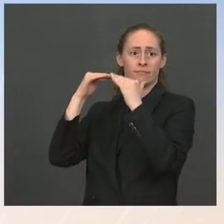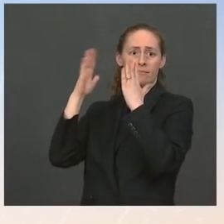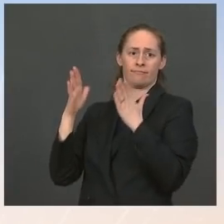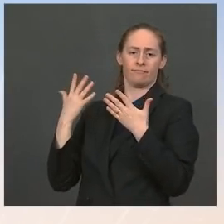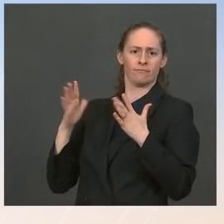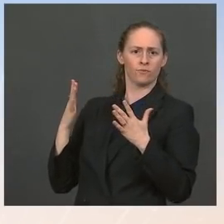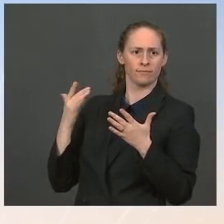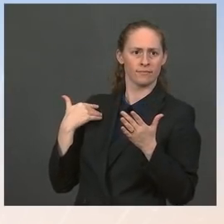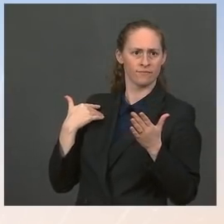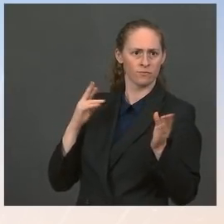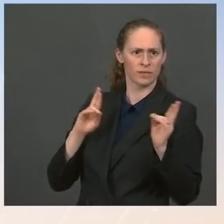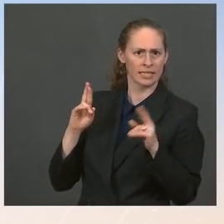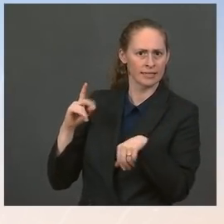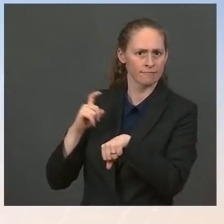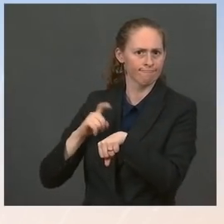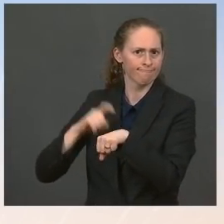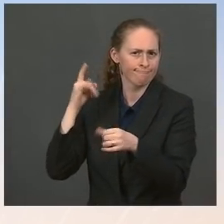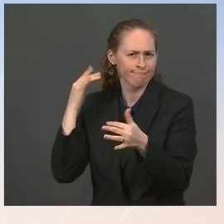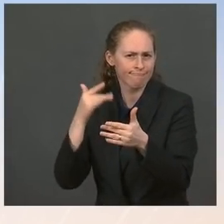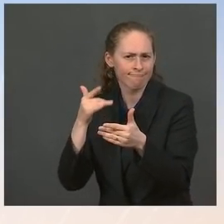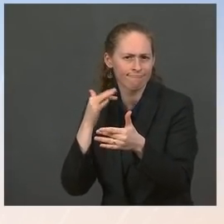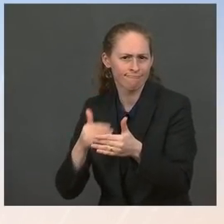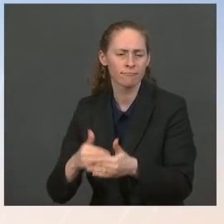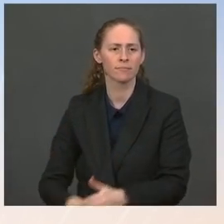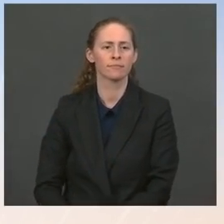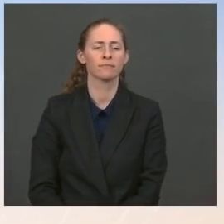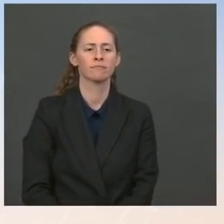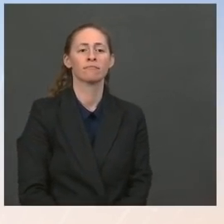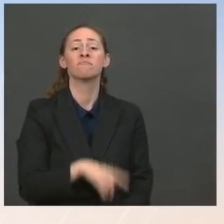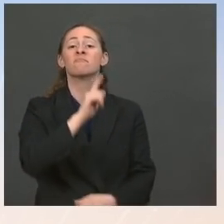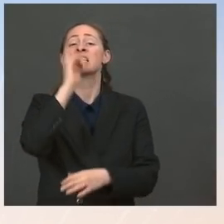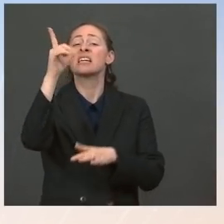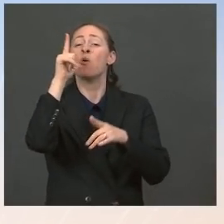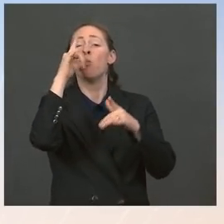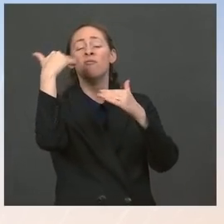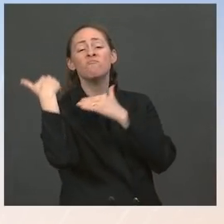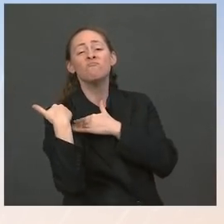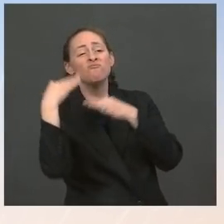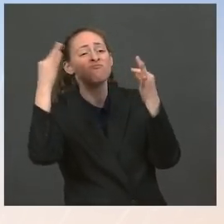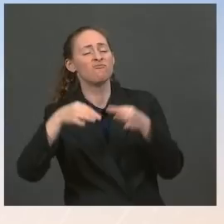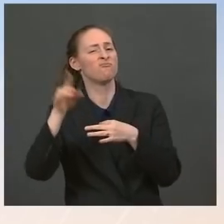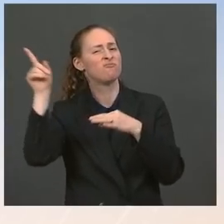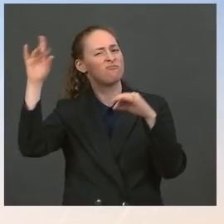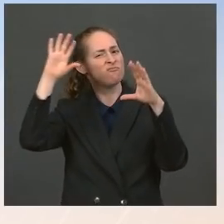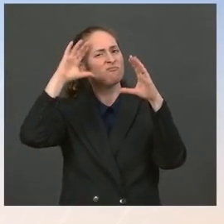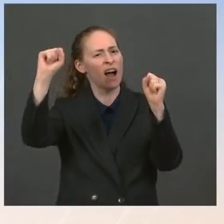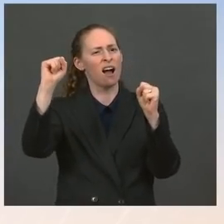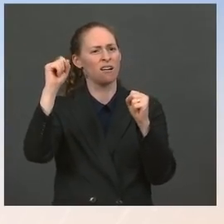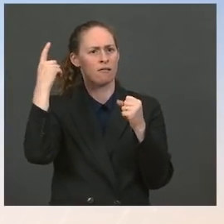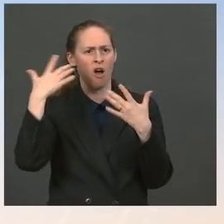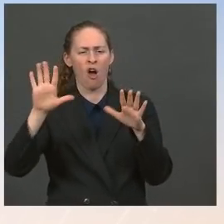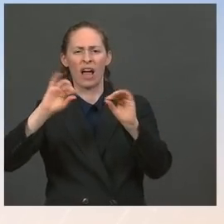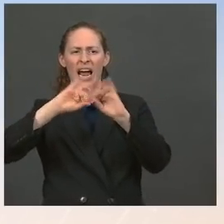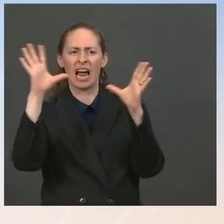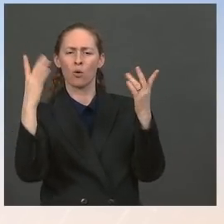traveling to show where the need is and where the action is. But I'm certainly eager to be part of that effort.